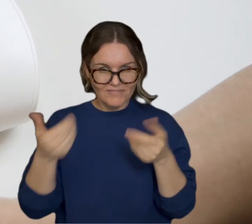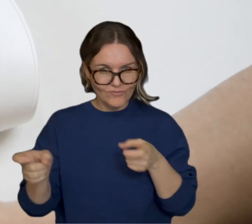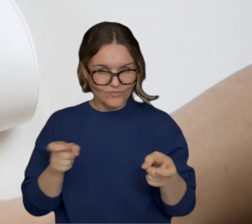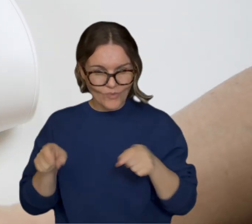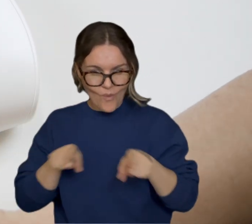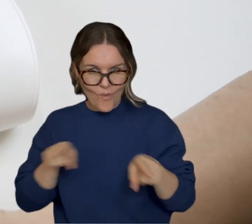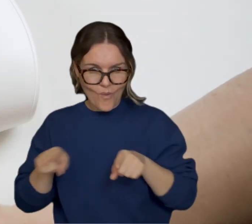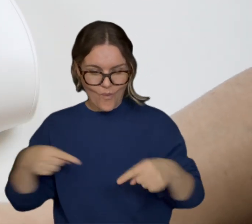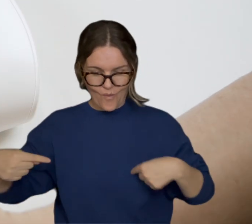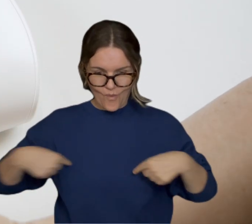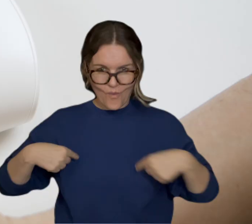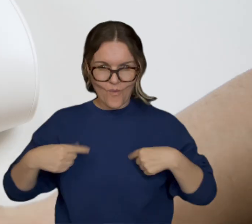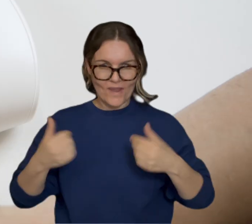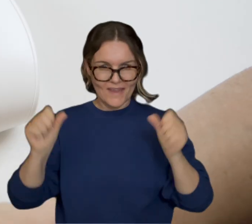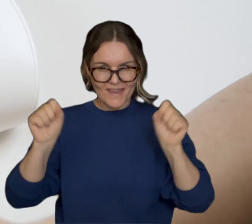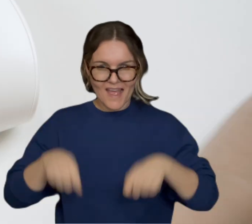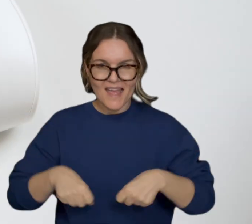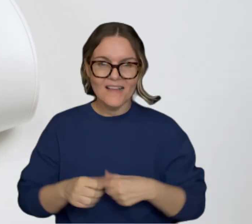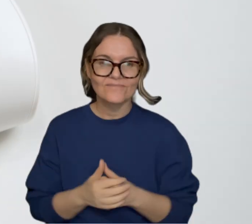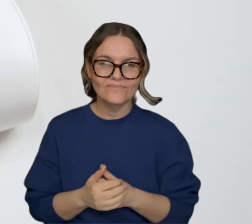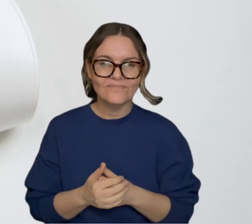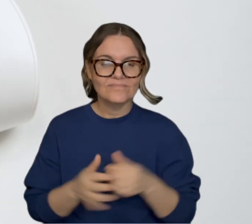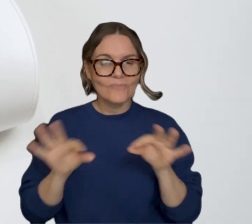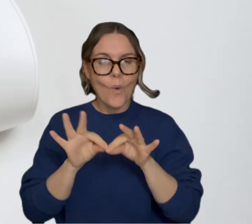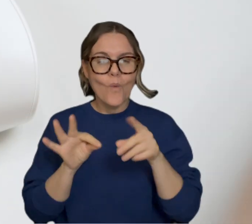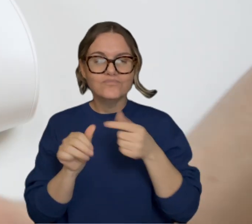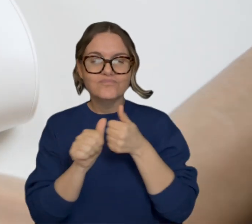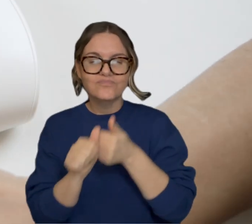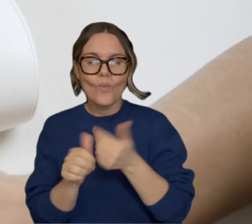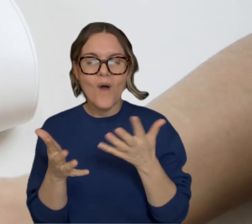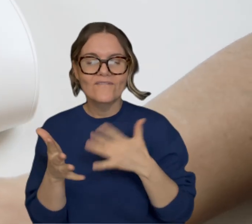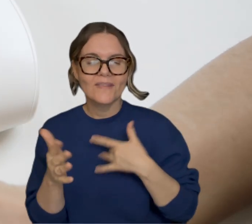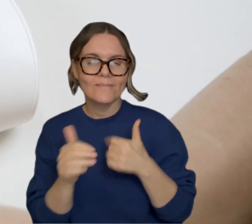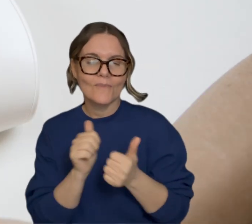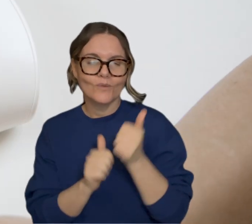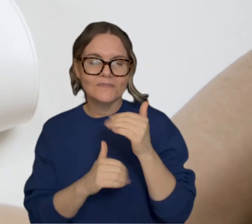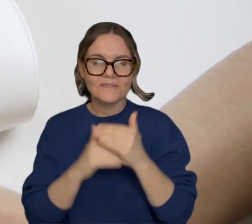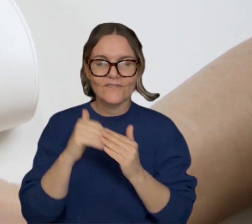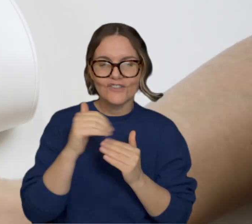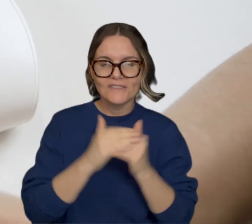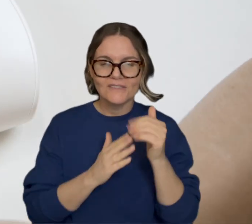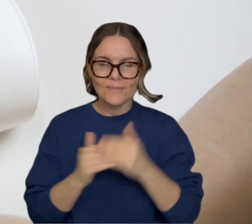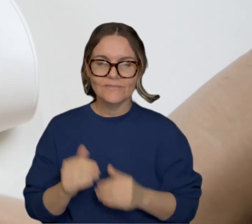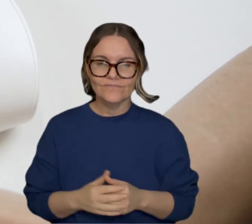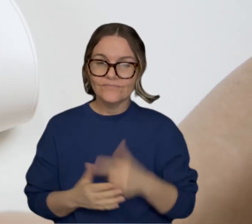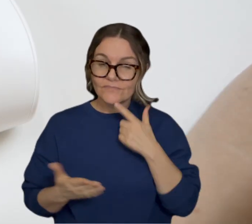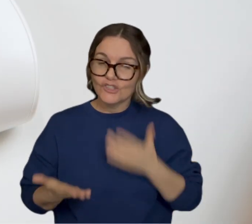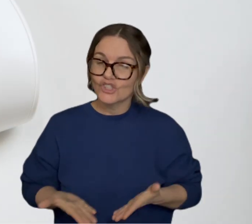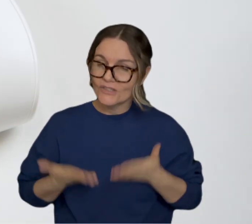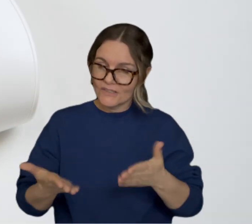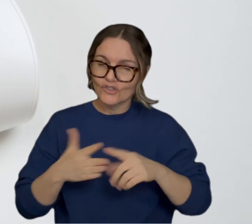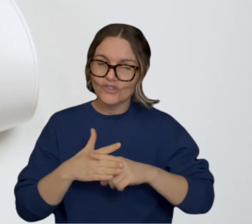each side separately and pump at whatever level or mode is most comfortable for you it is recommended